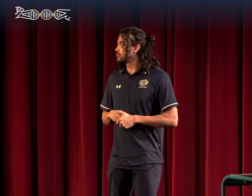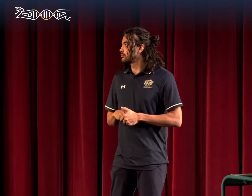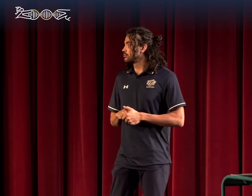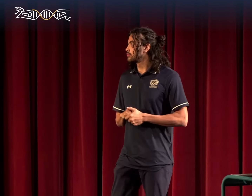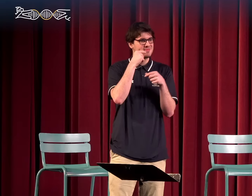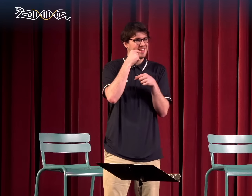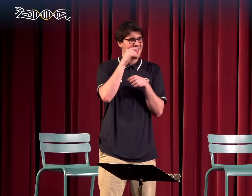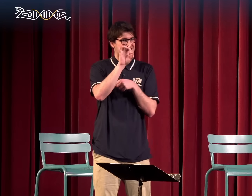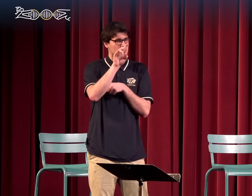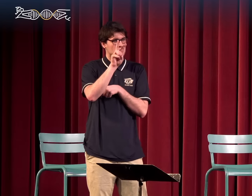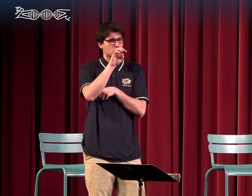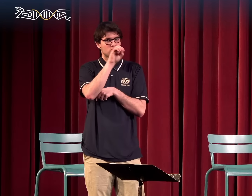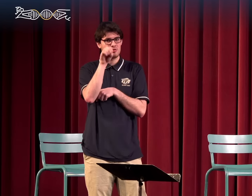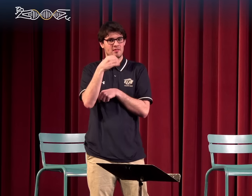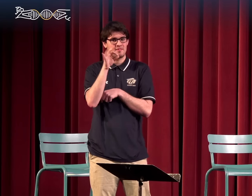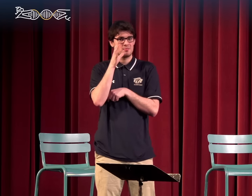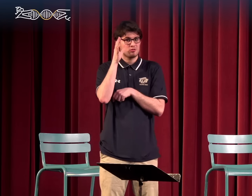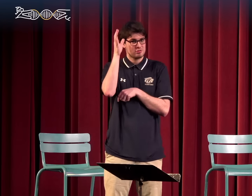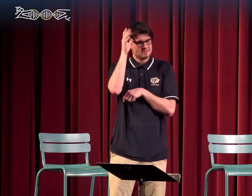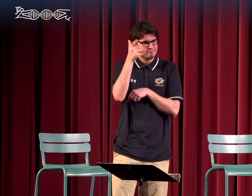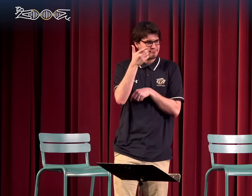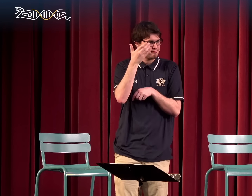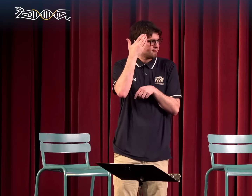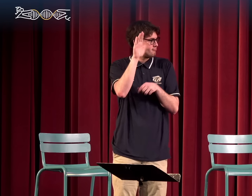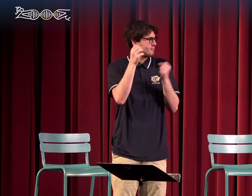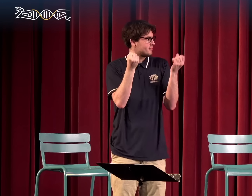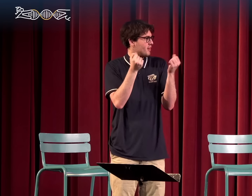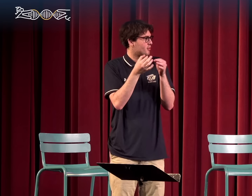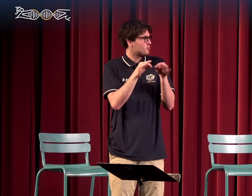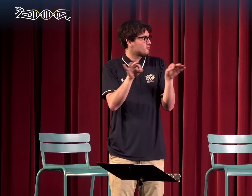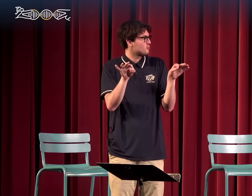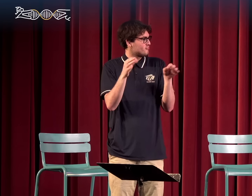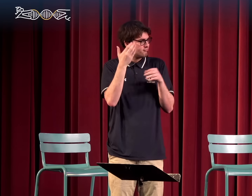82% of parents do not know sign language they are meeting